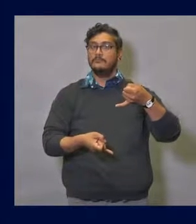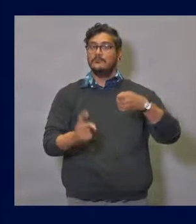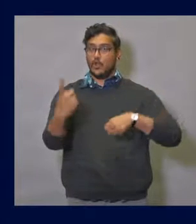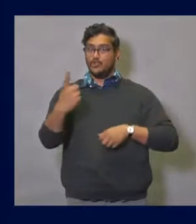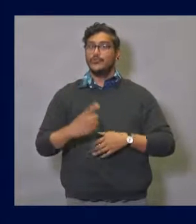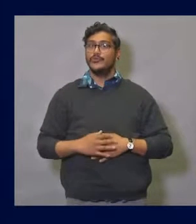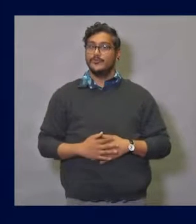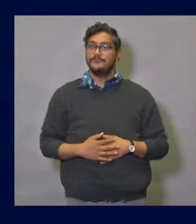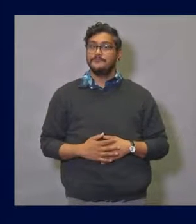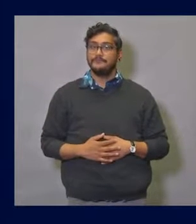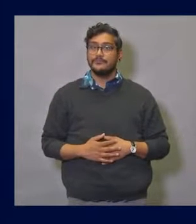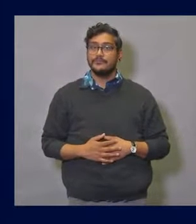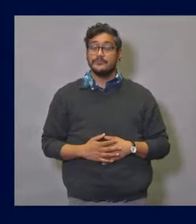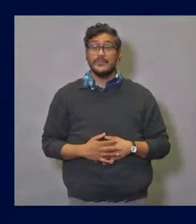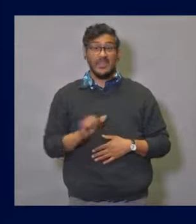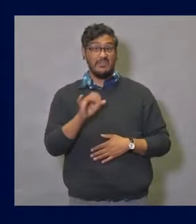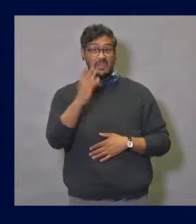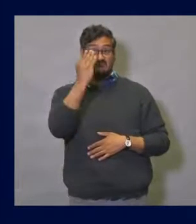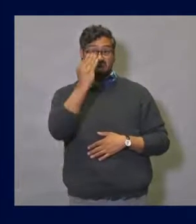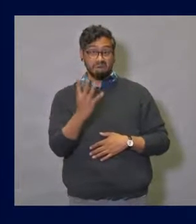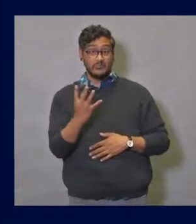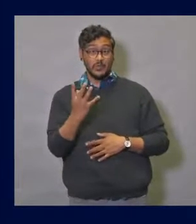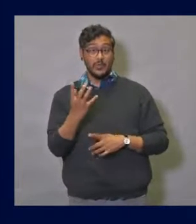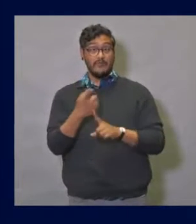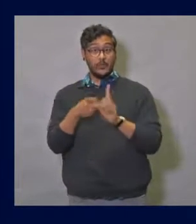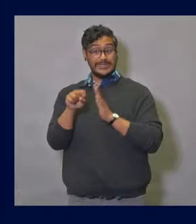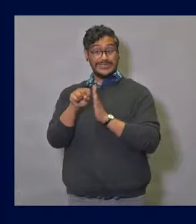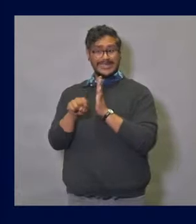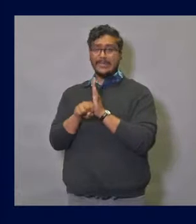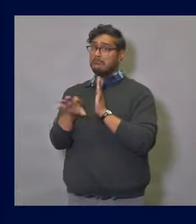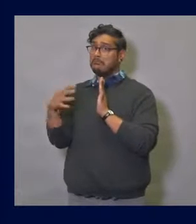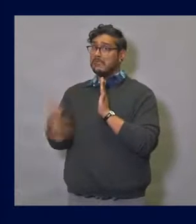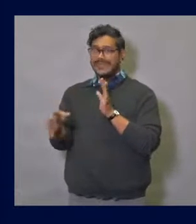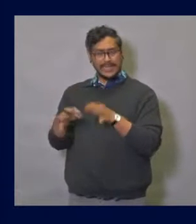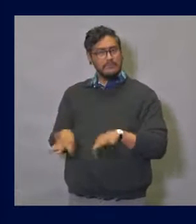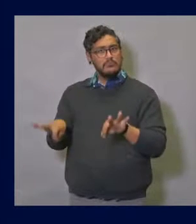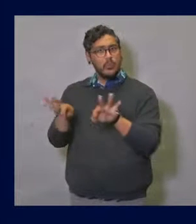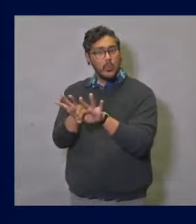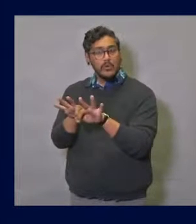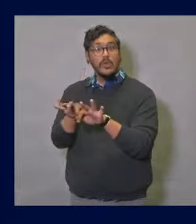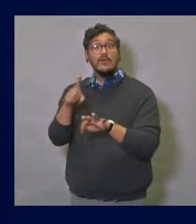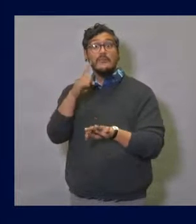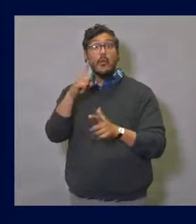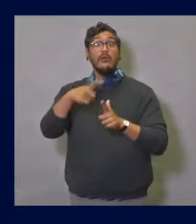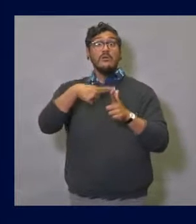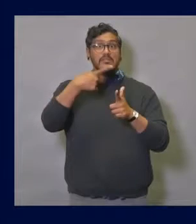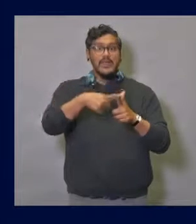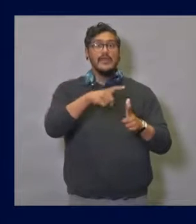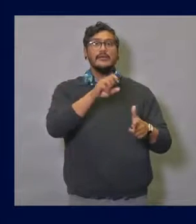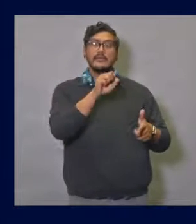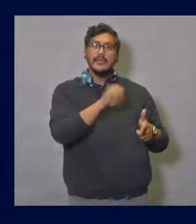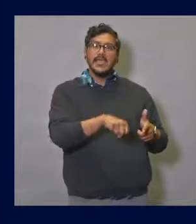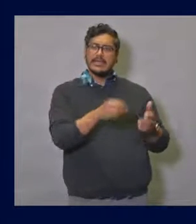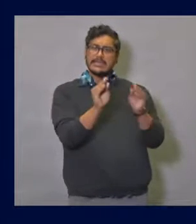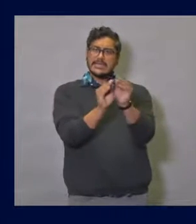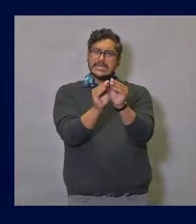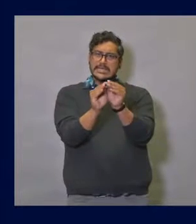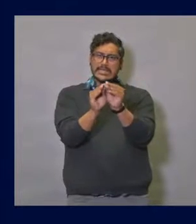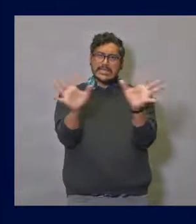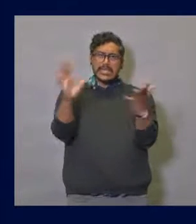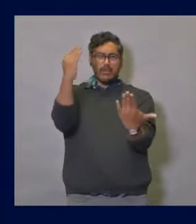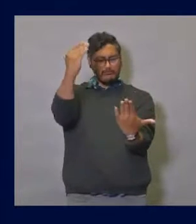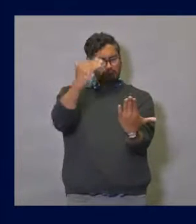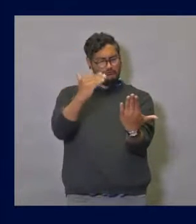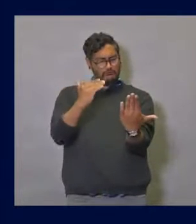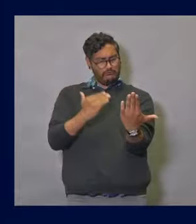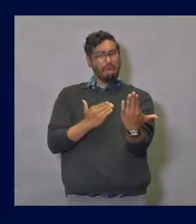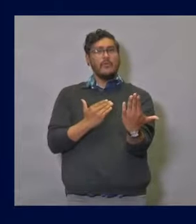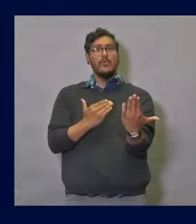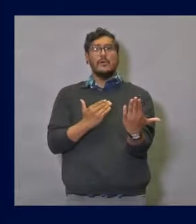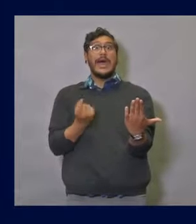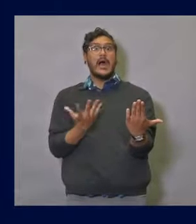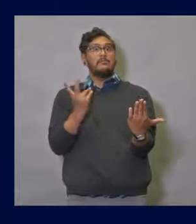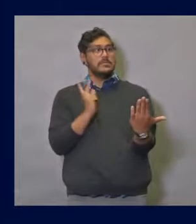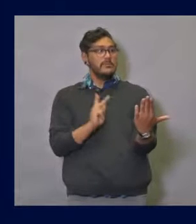RESTRICCIONES Y AYUDA A LOS